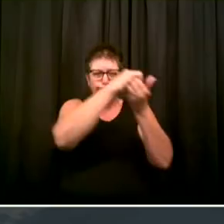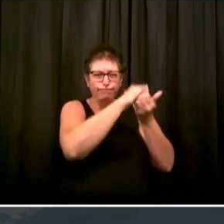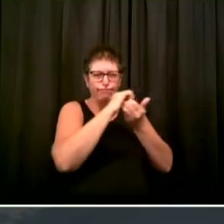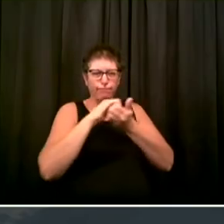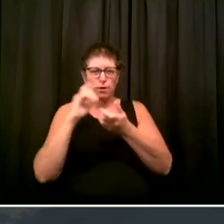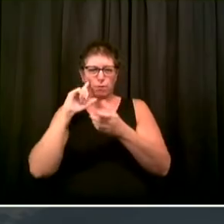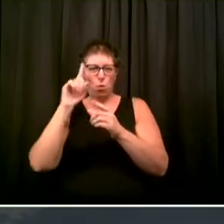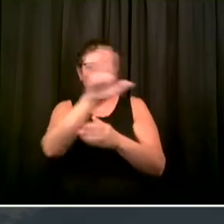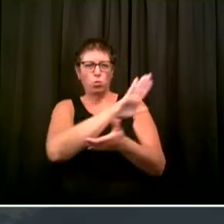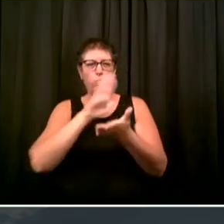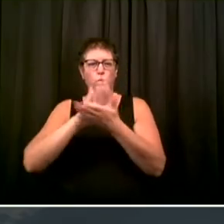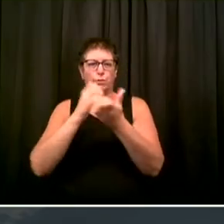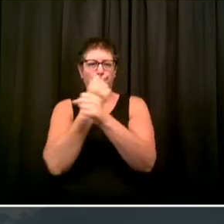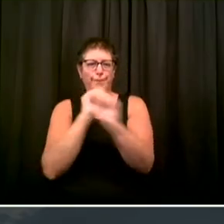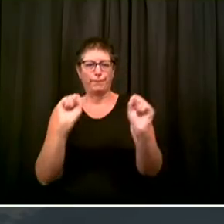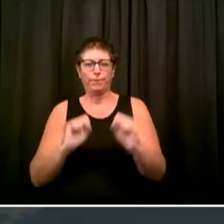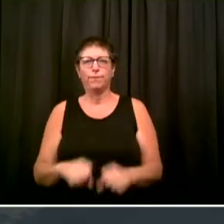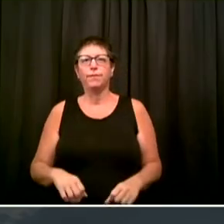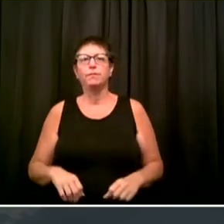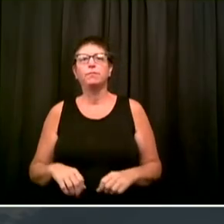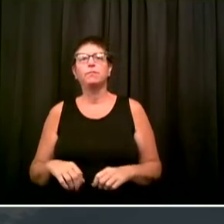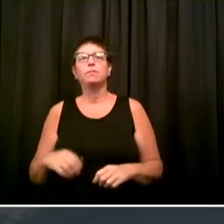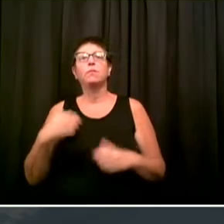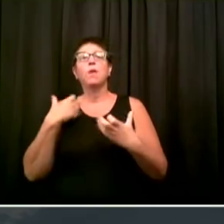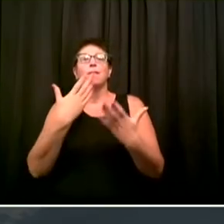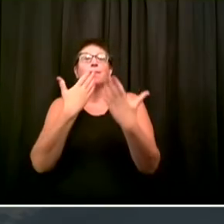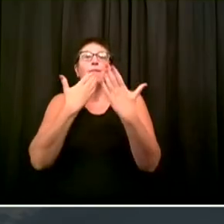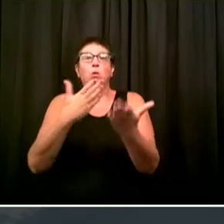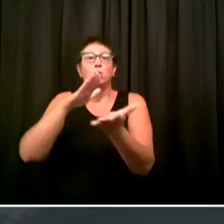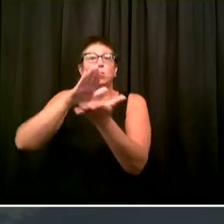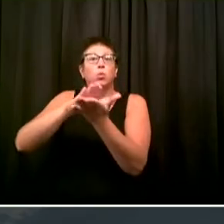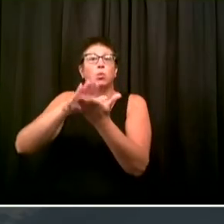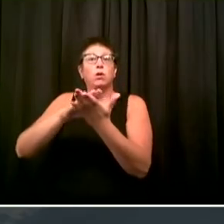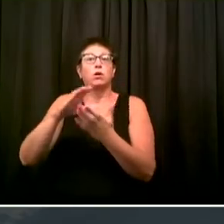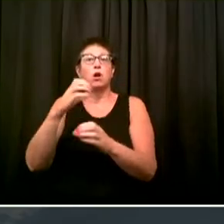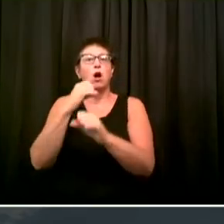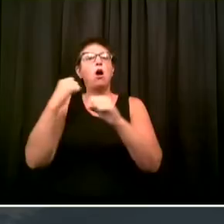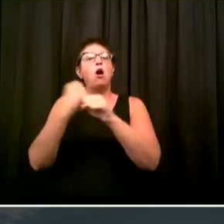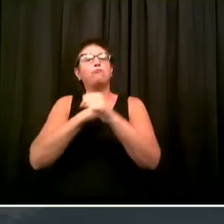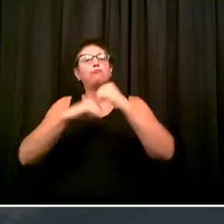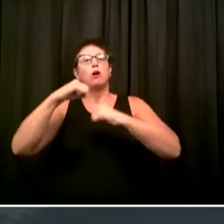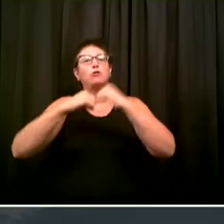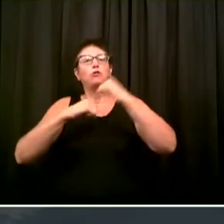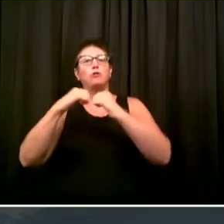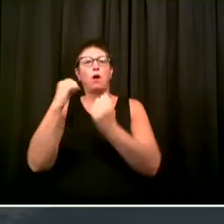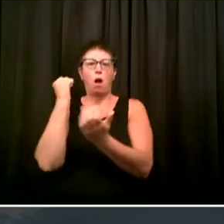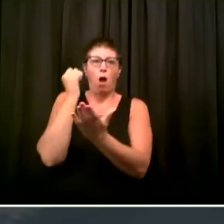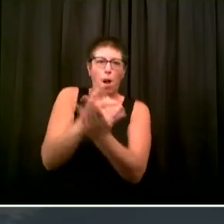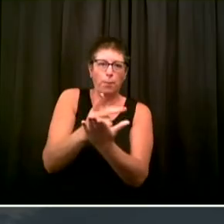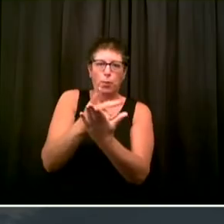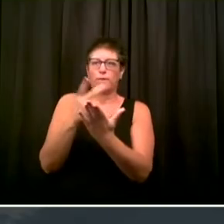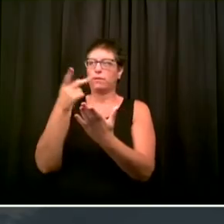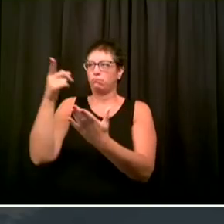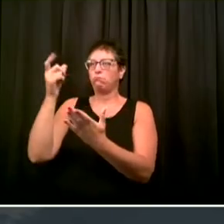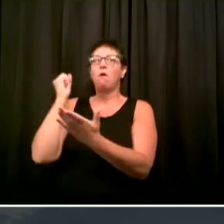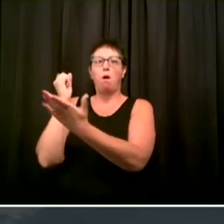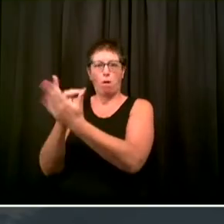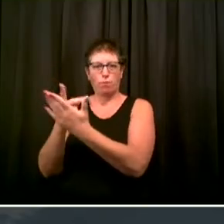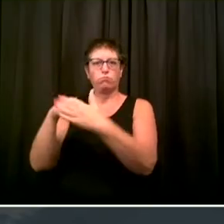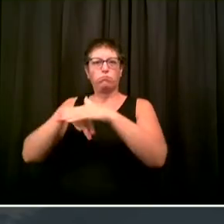I WANT TO THANK THE LFOKS IN